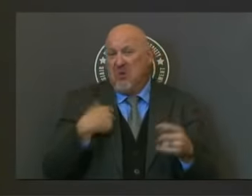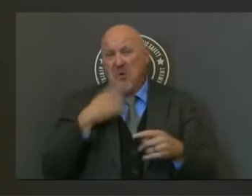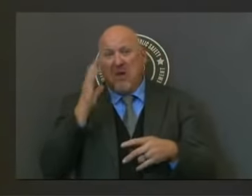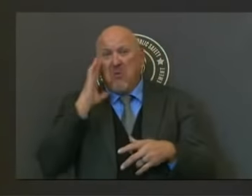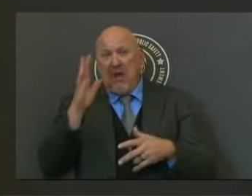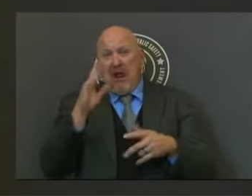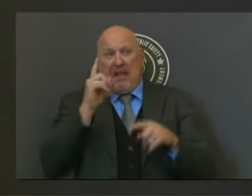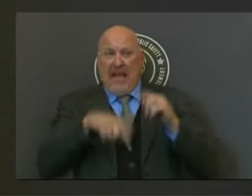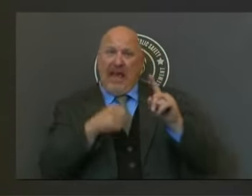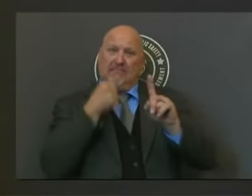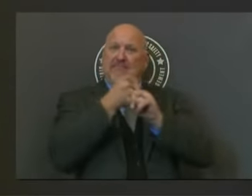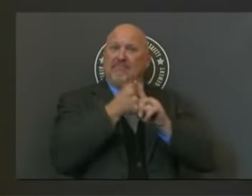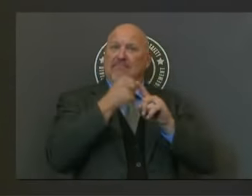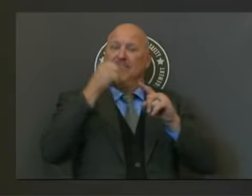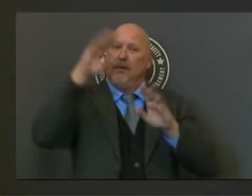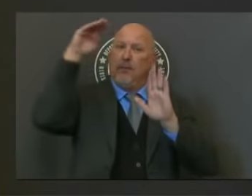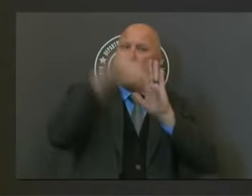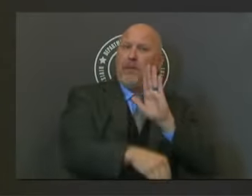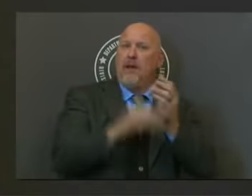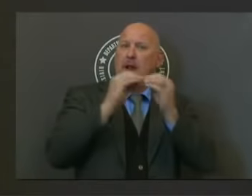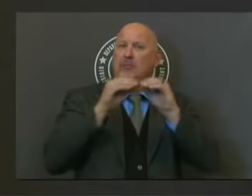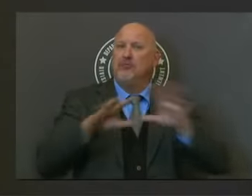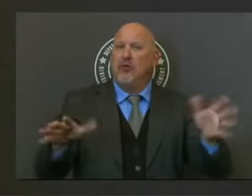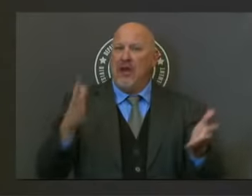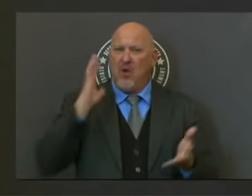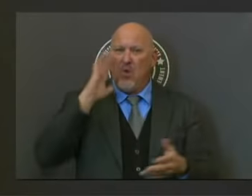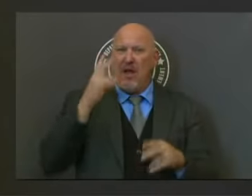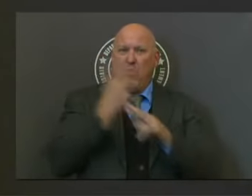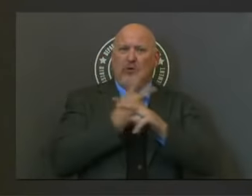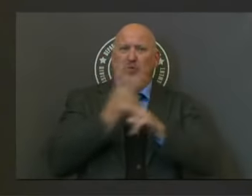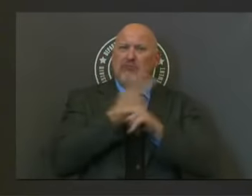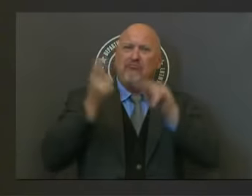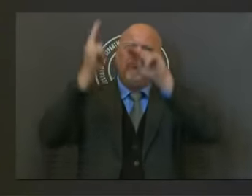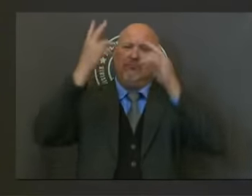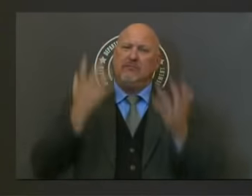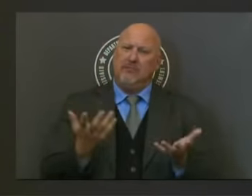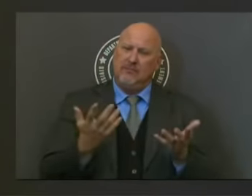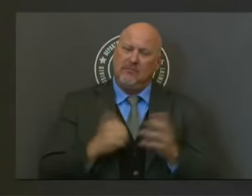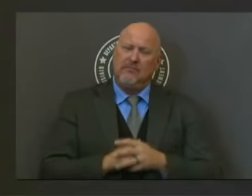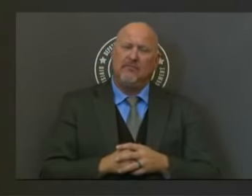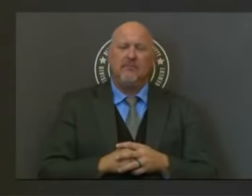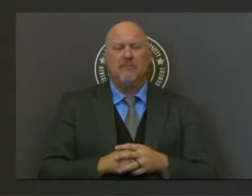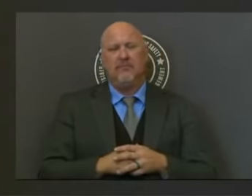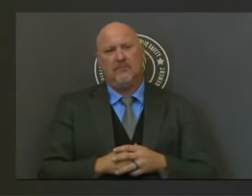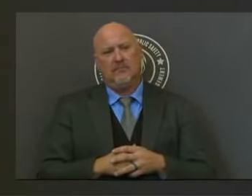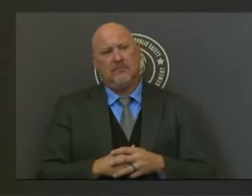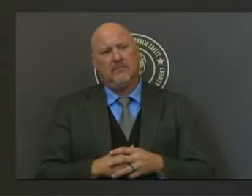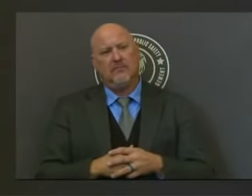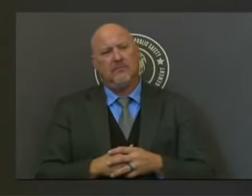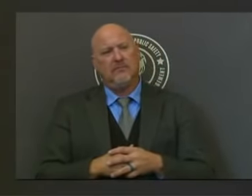which comes from vaccination